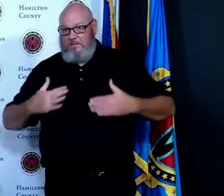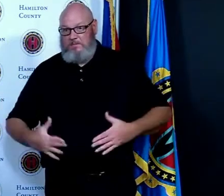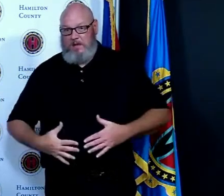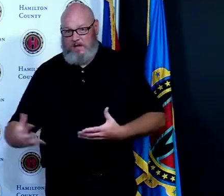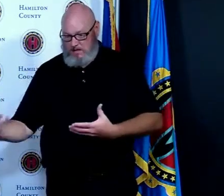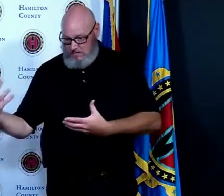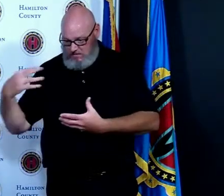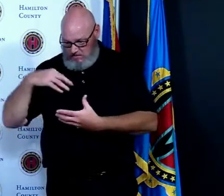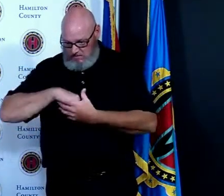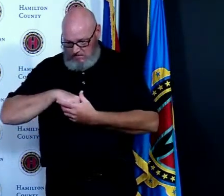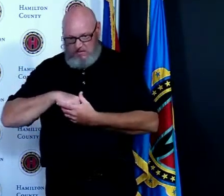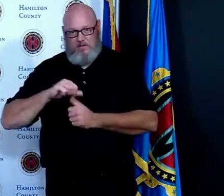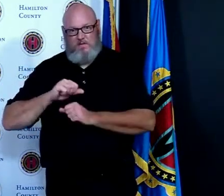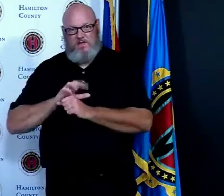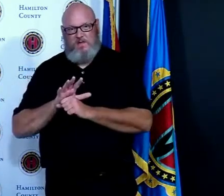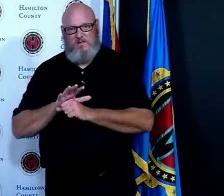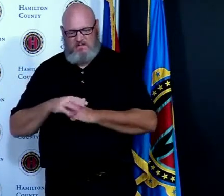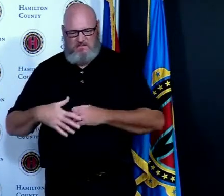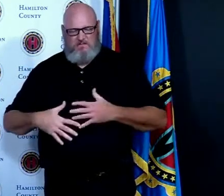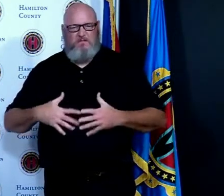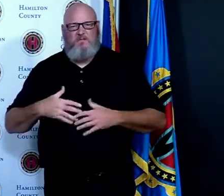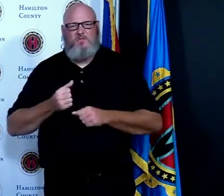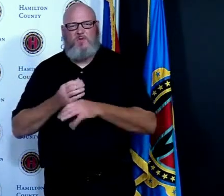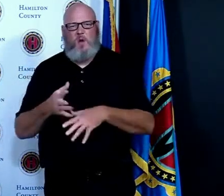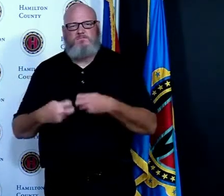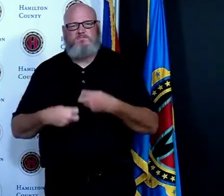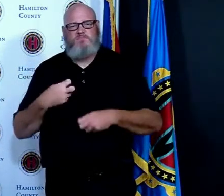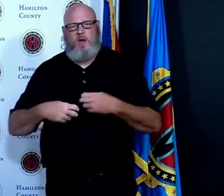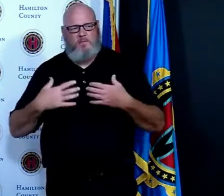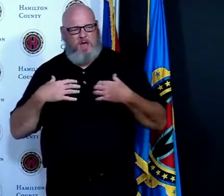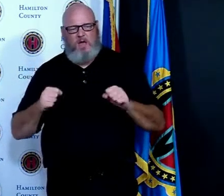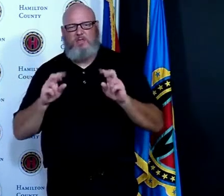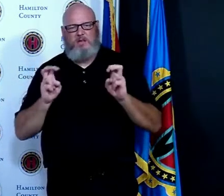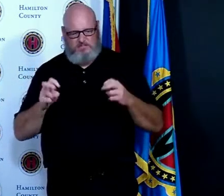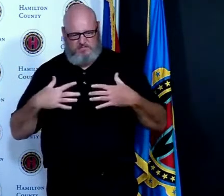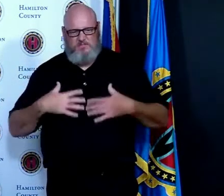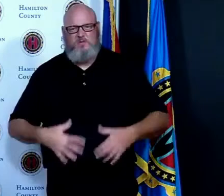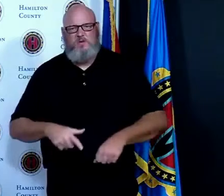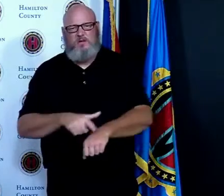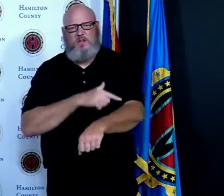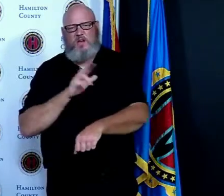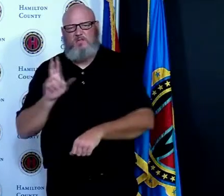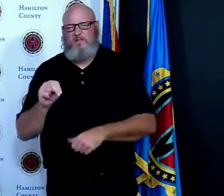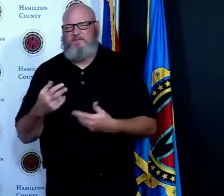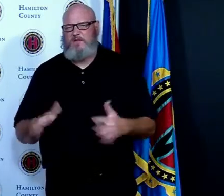beyond that these young people and their kids could potentially spread this disease to people